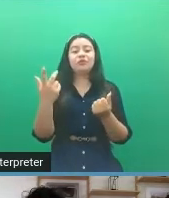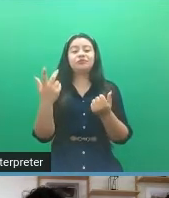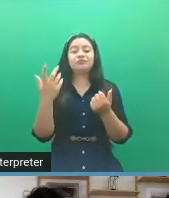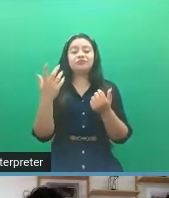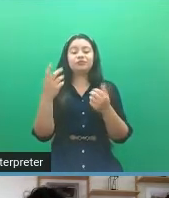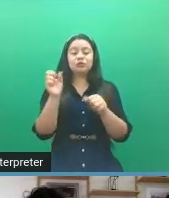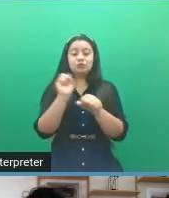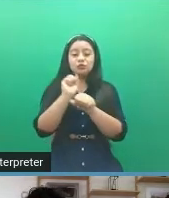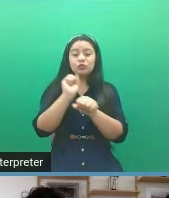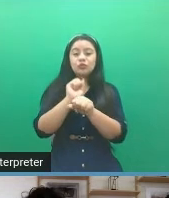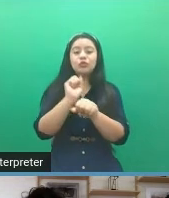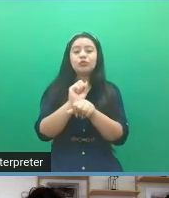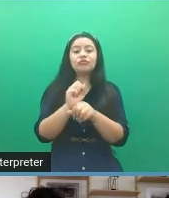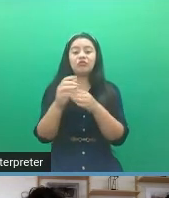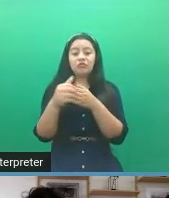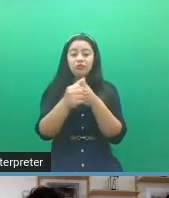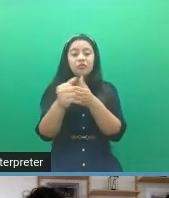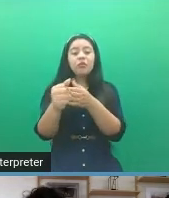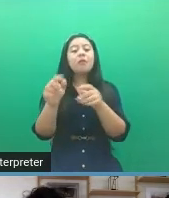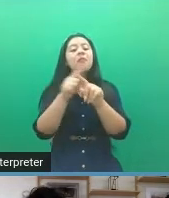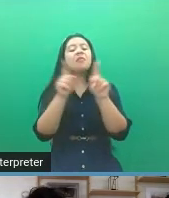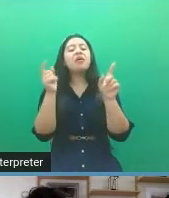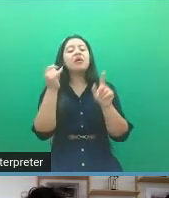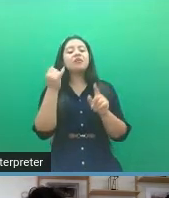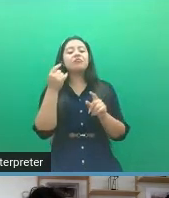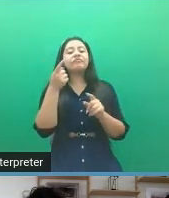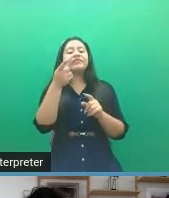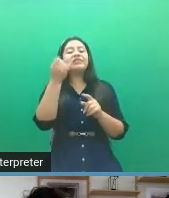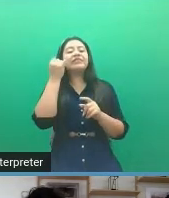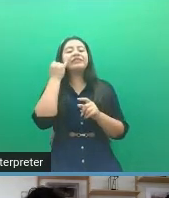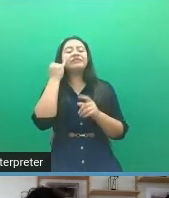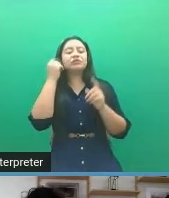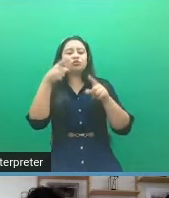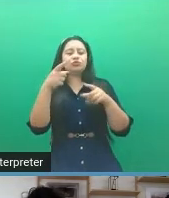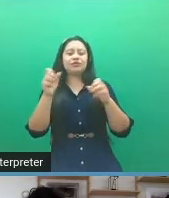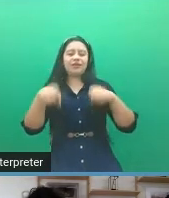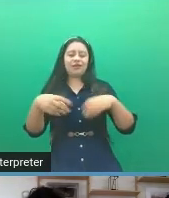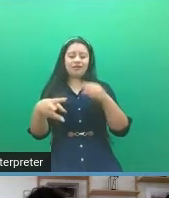if we can just add a part to our workflow that say fills out the visual description